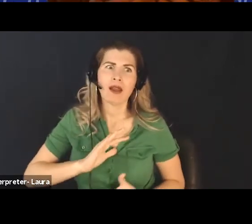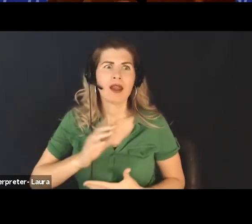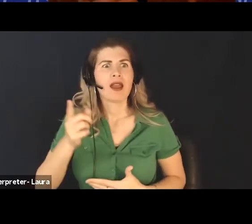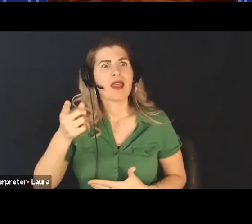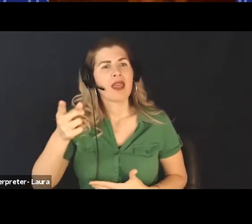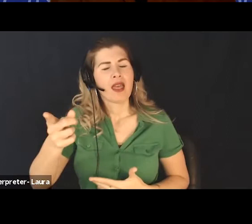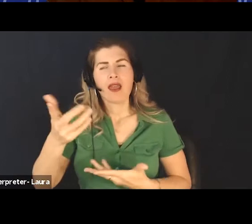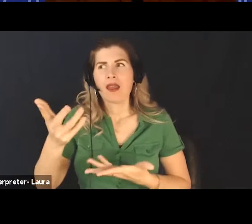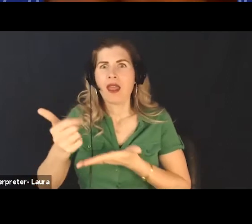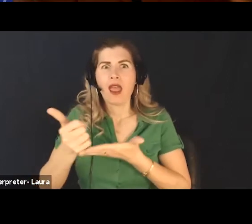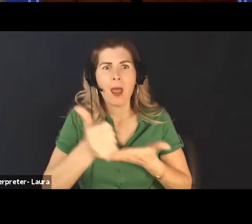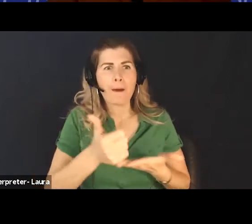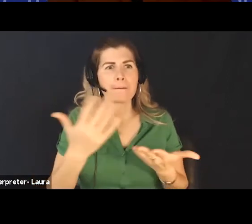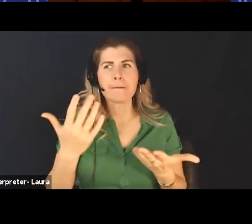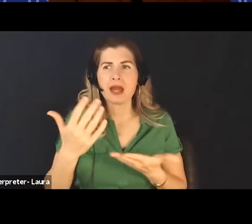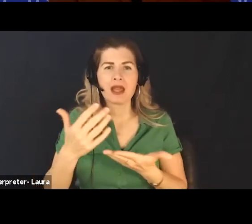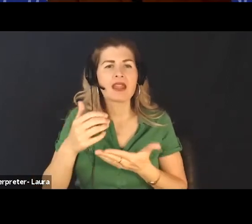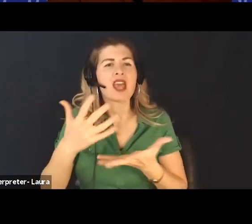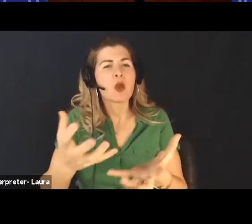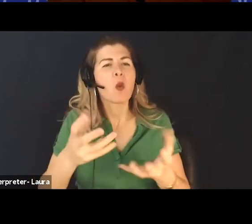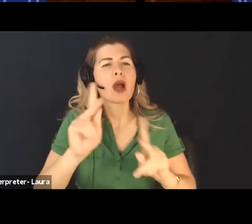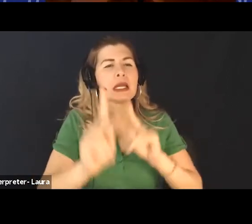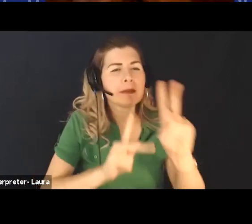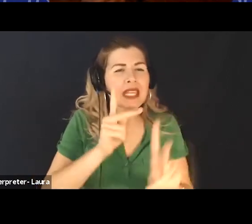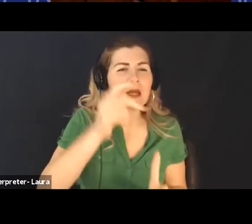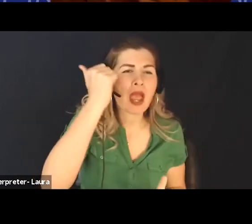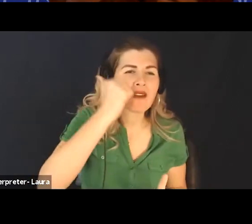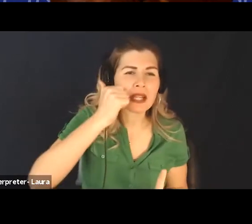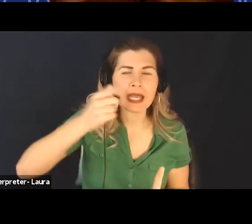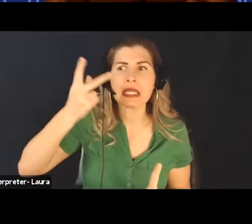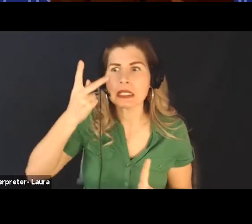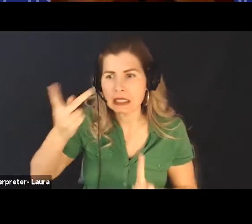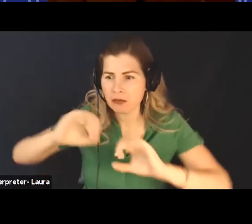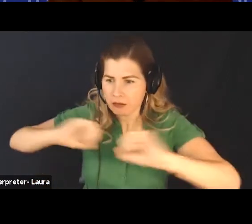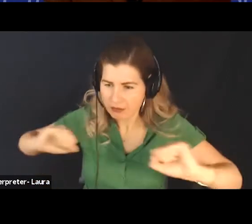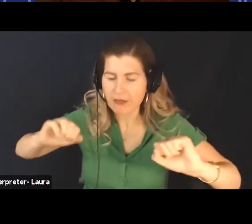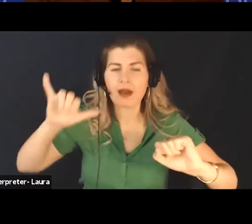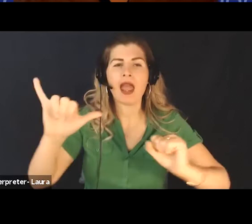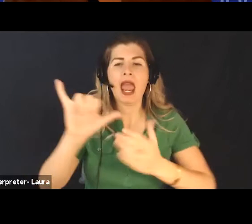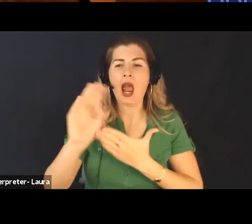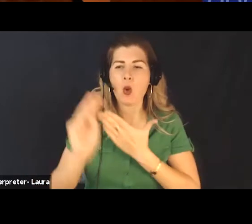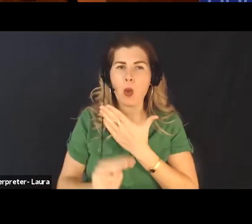of algorithms visible to everyday people and looking at what kinds of reflection that, that encourages.